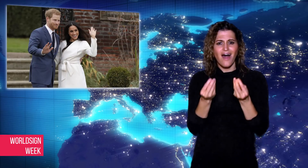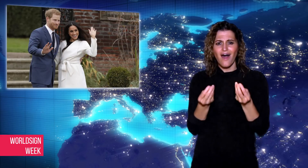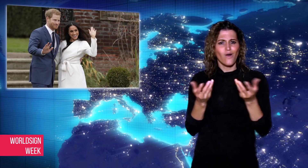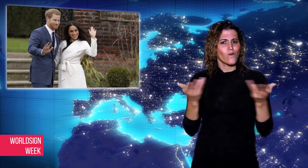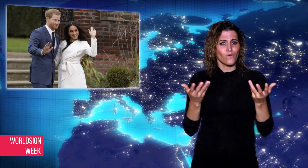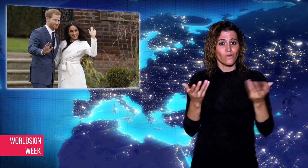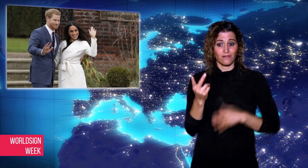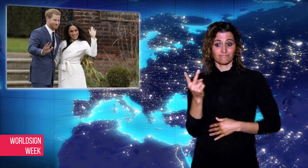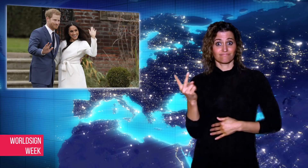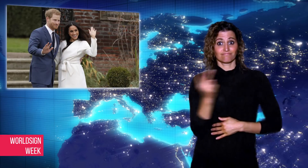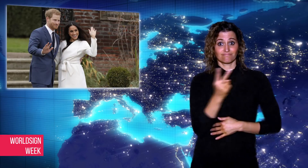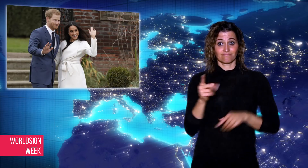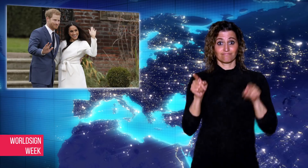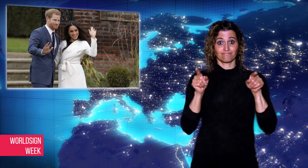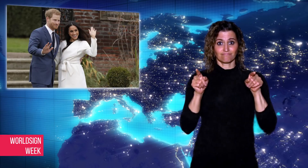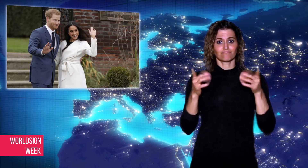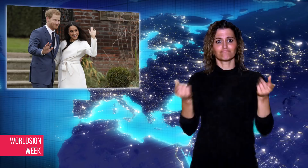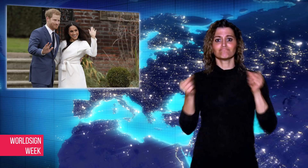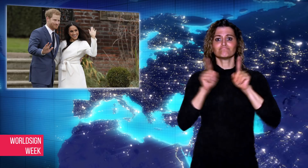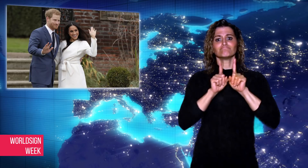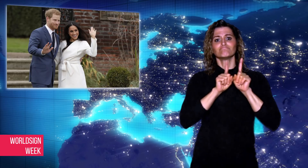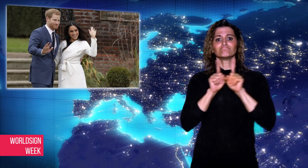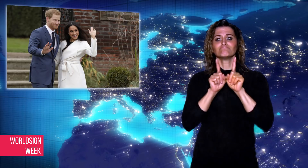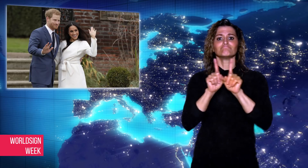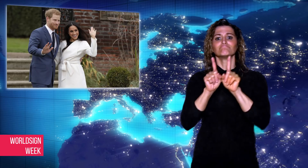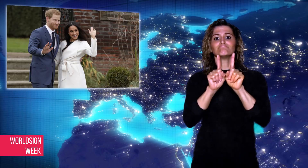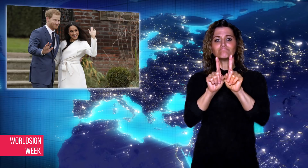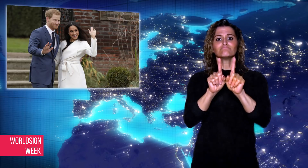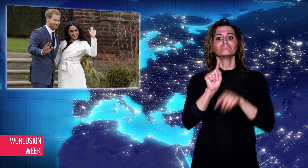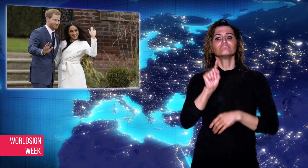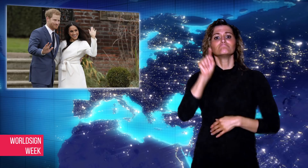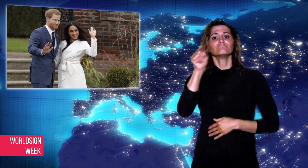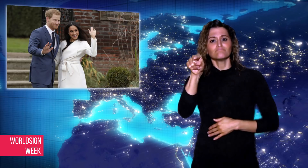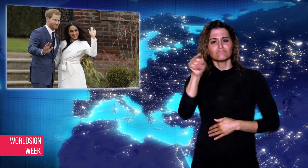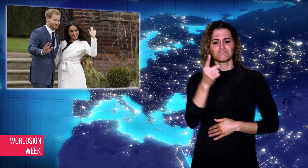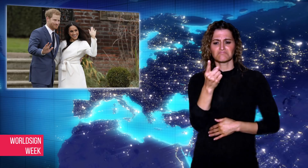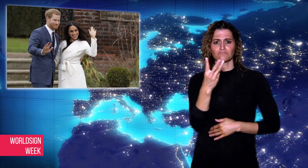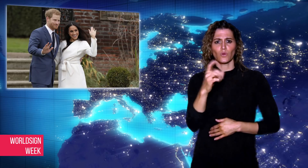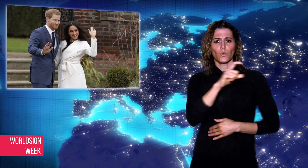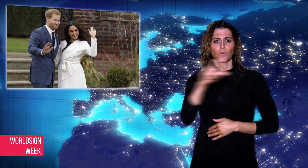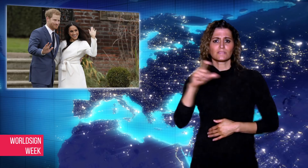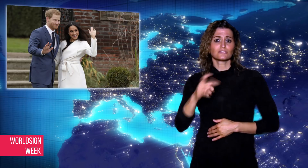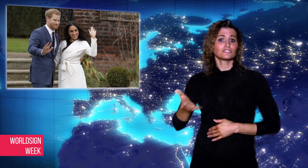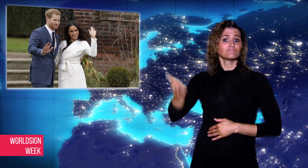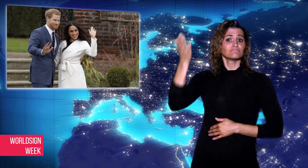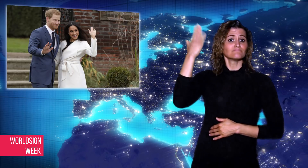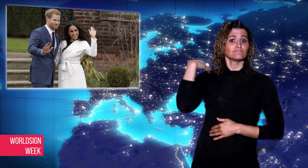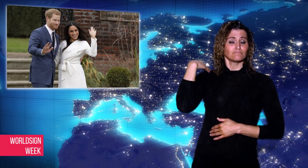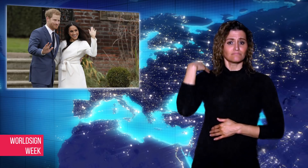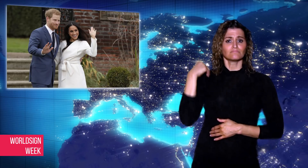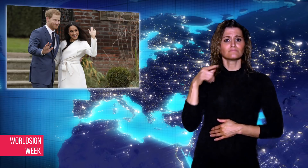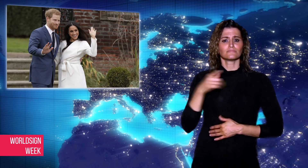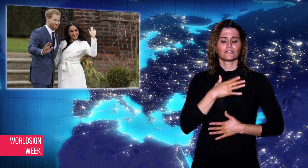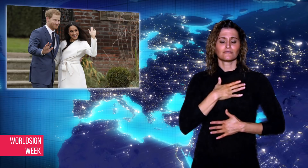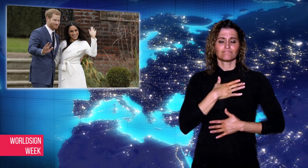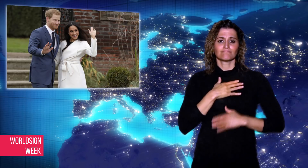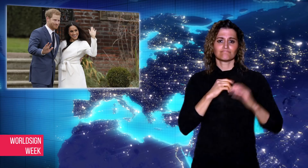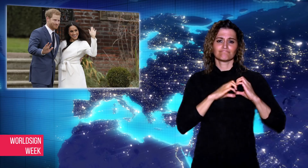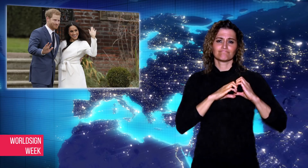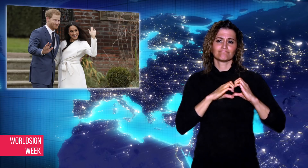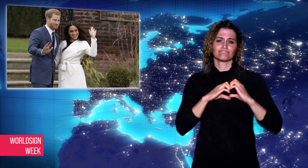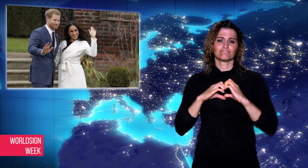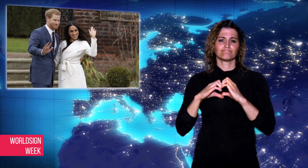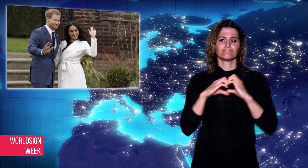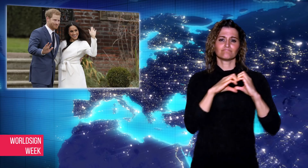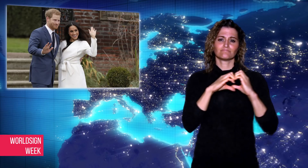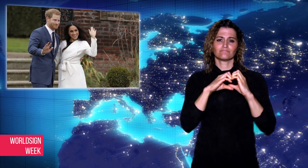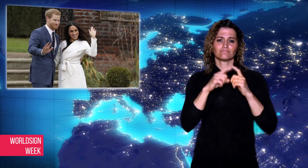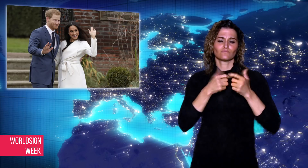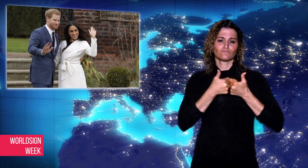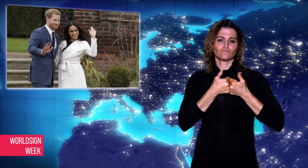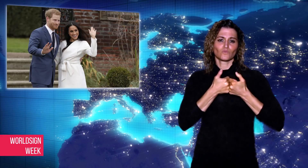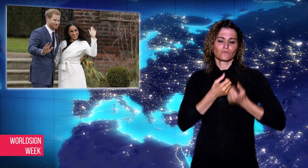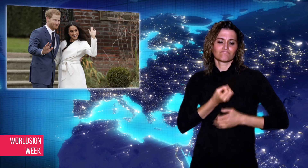dinner a few weeks ago. When asked if